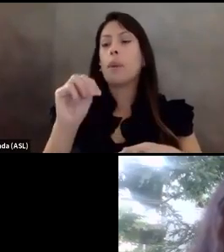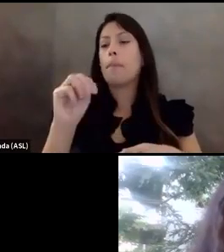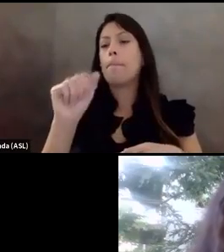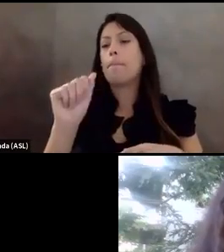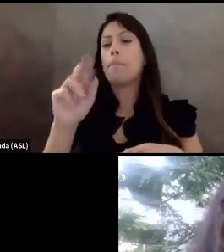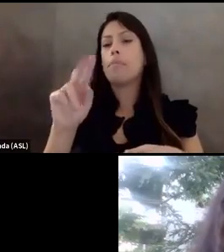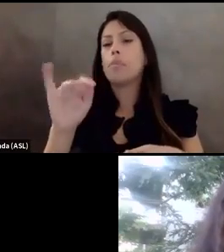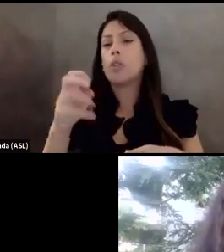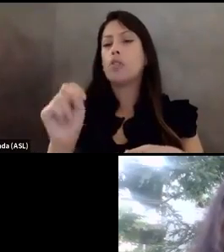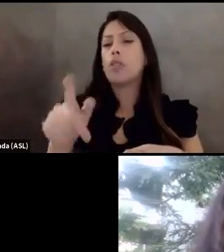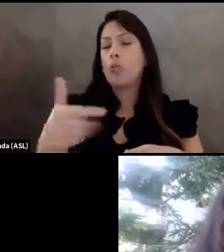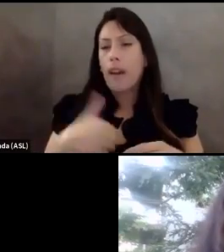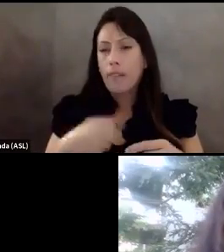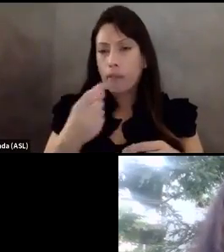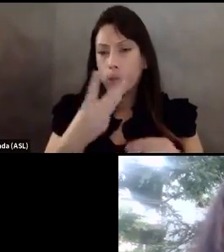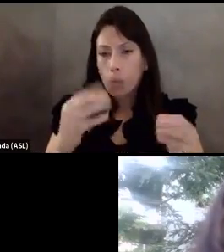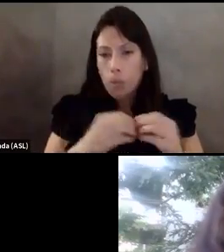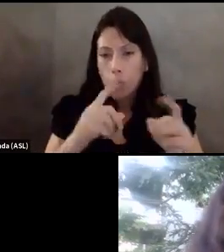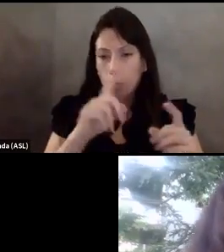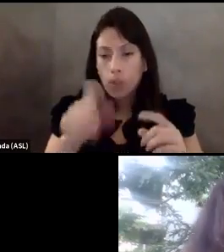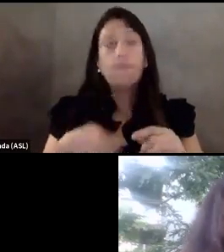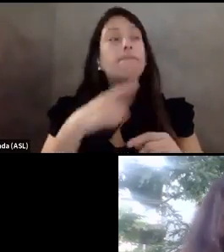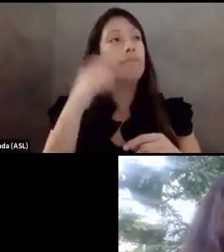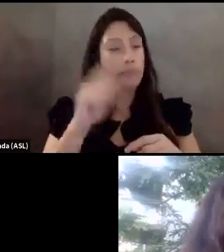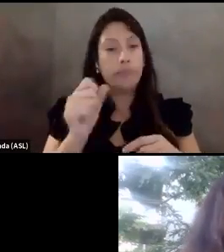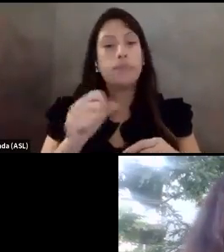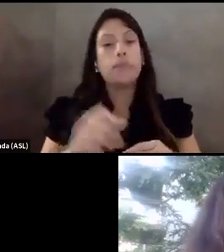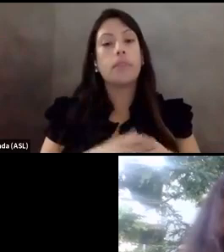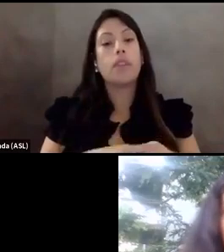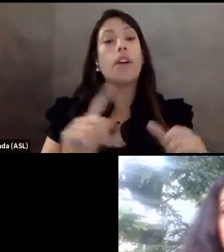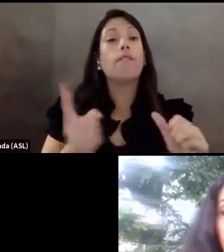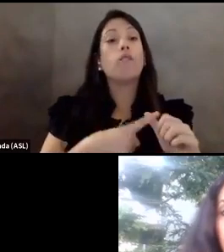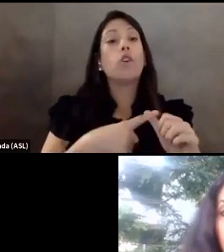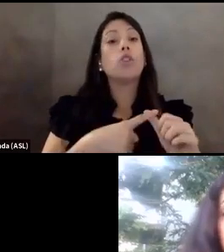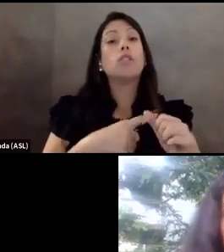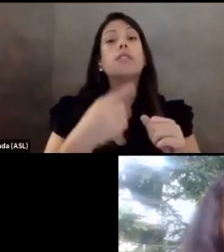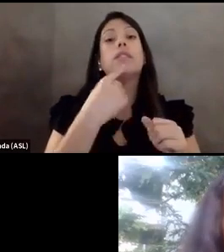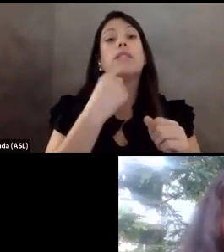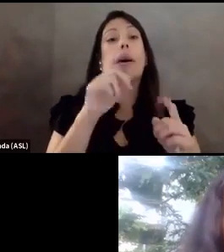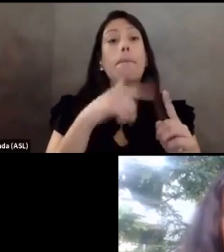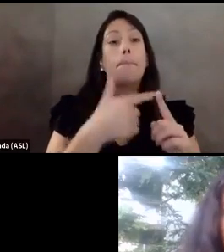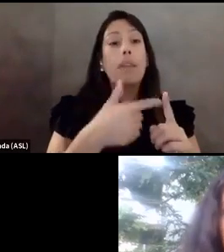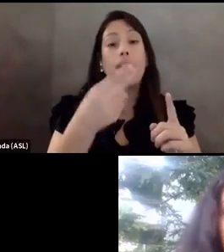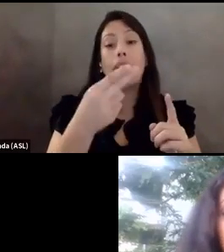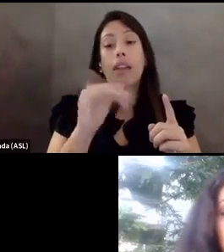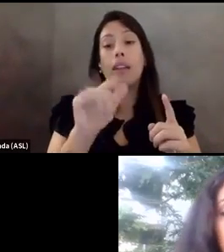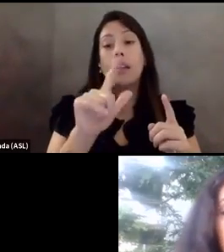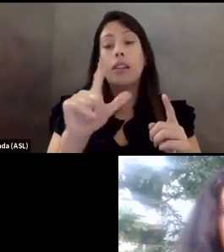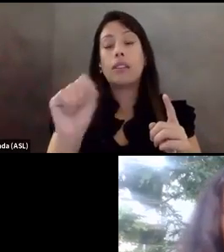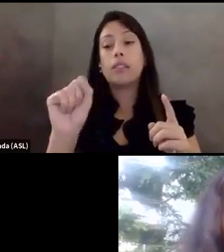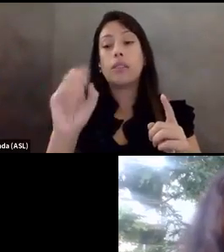I got a couple, the first one is about Healdsburg Hospital, can you give us an update on what?